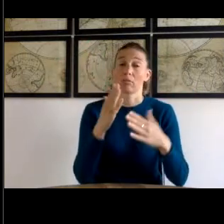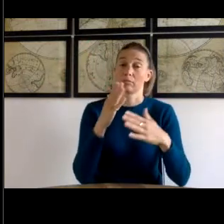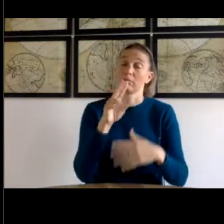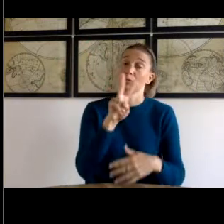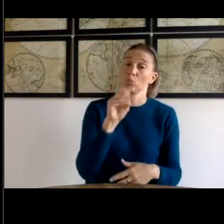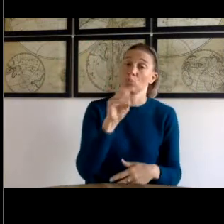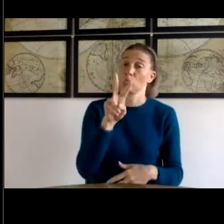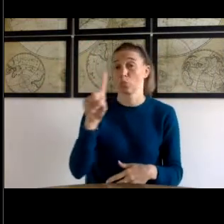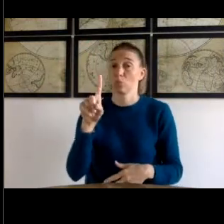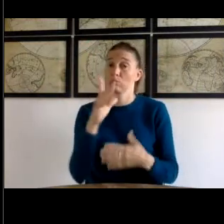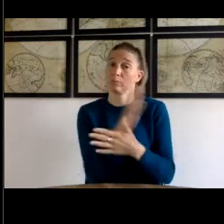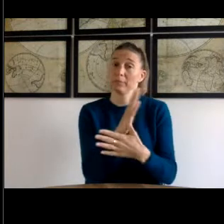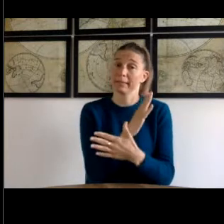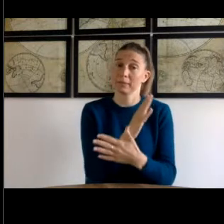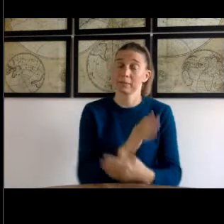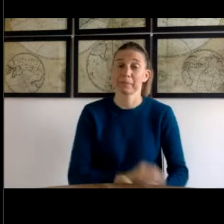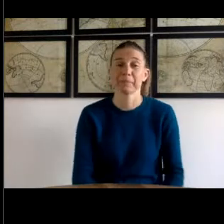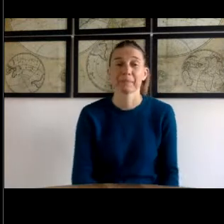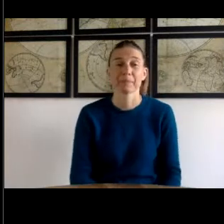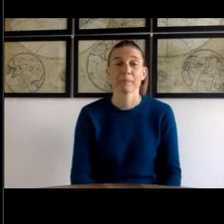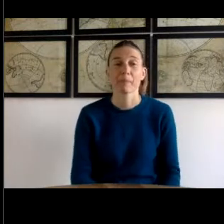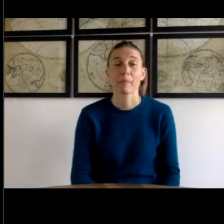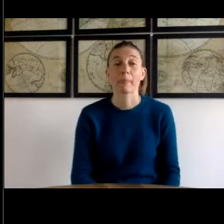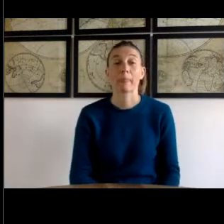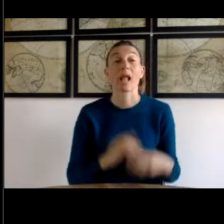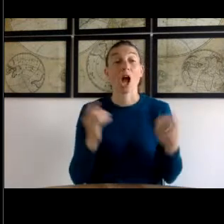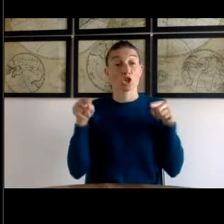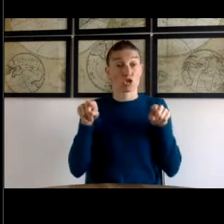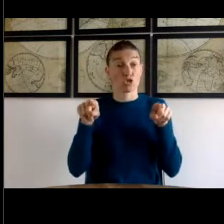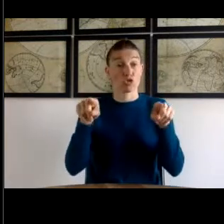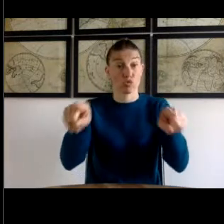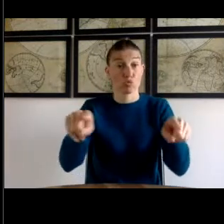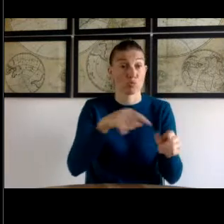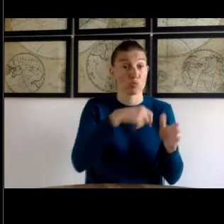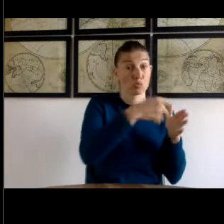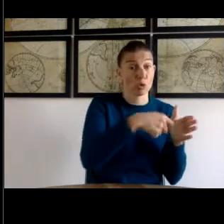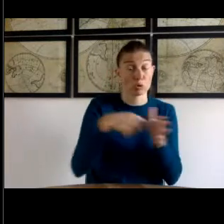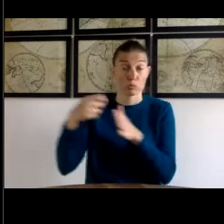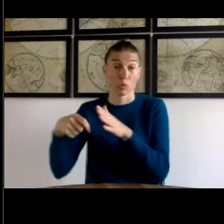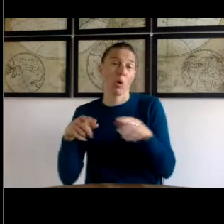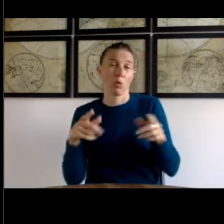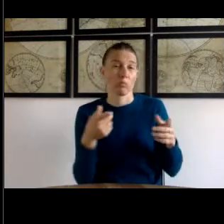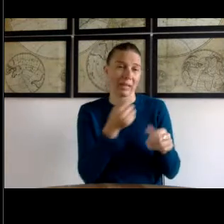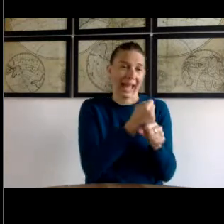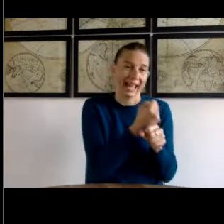There are some common actions in the strand as you see in the slide.